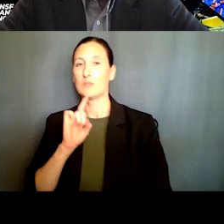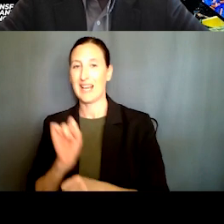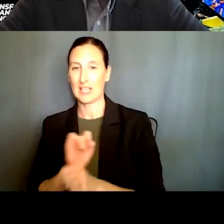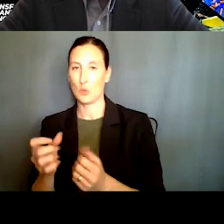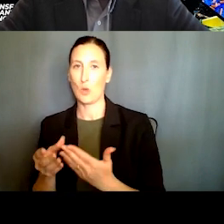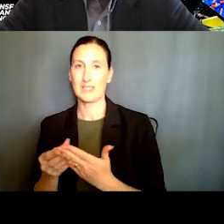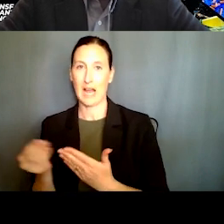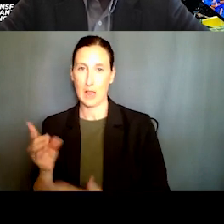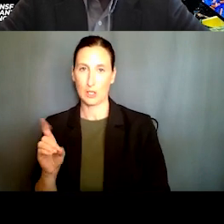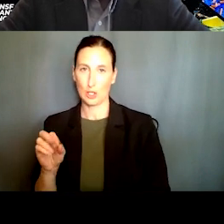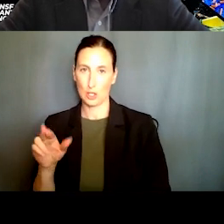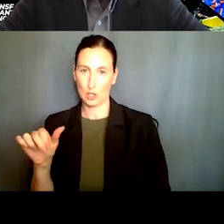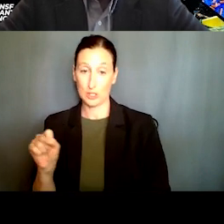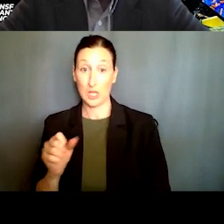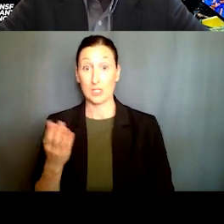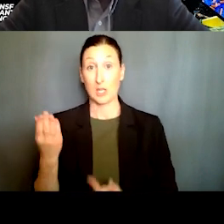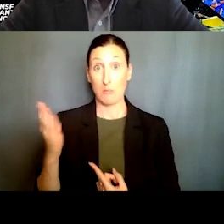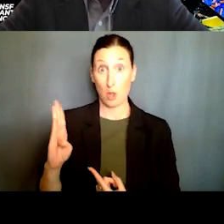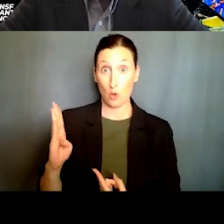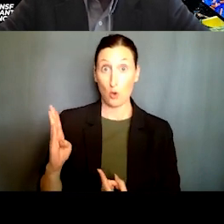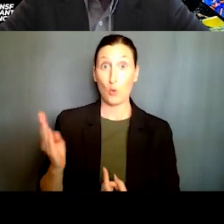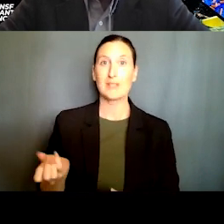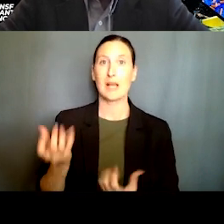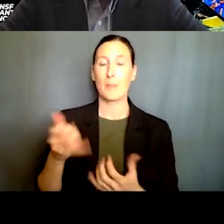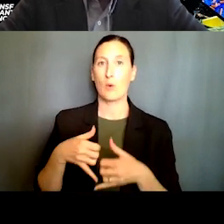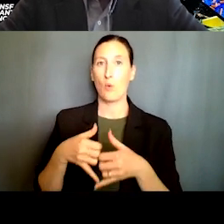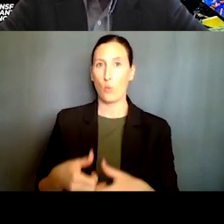The blue line is the actual amount of awards made by